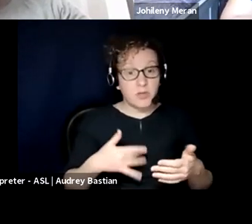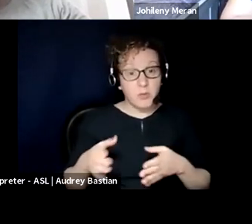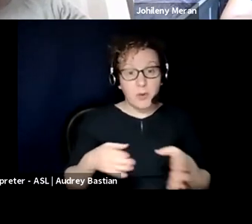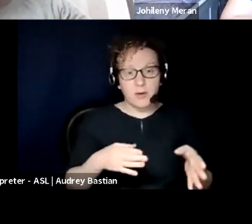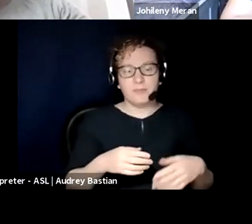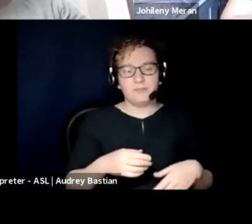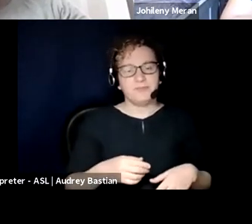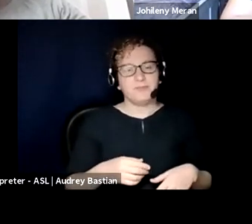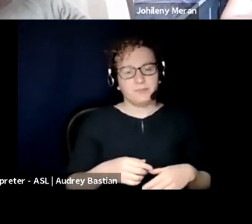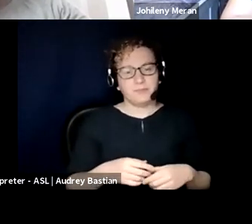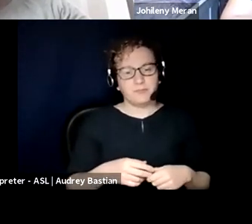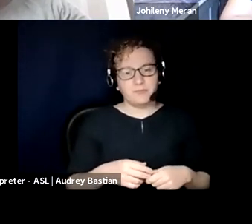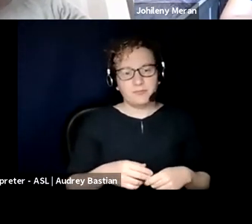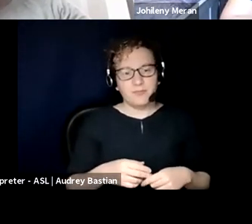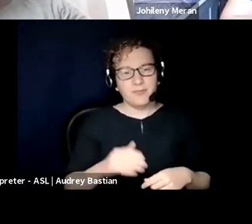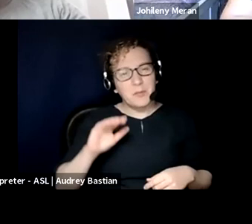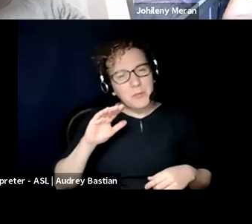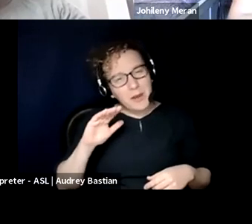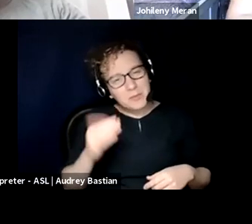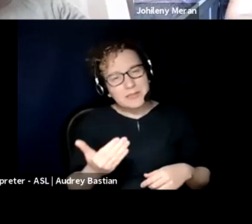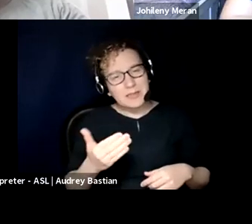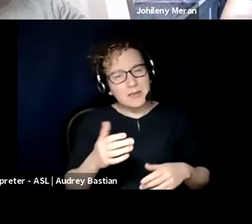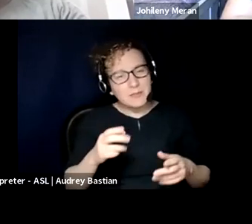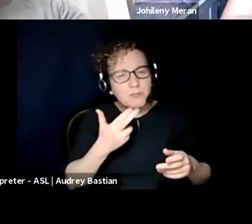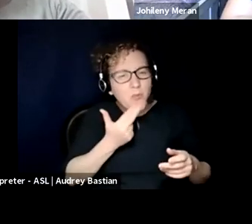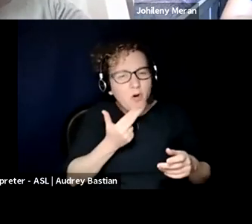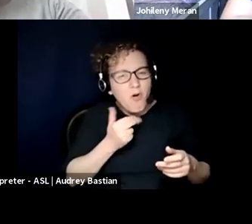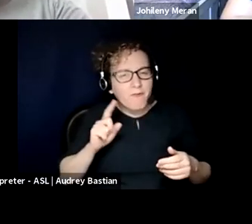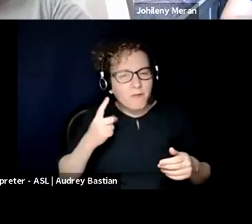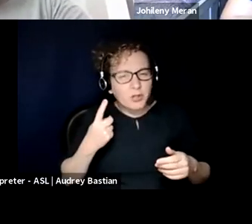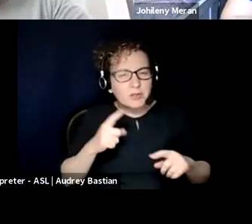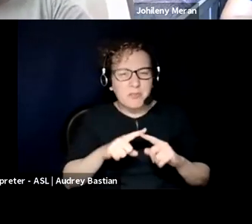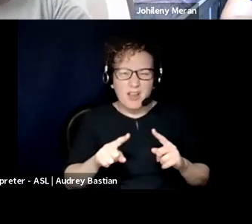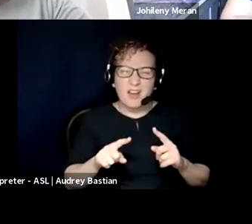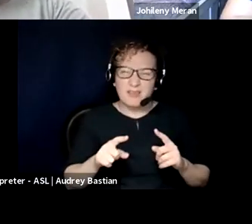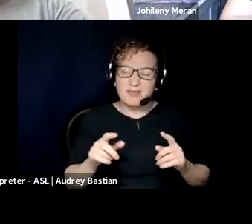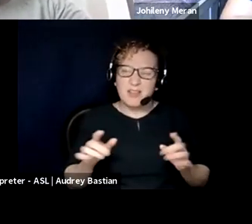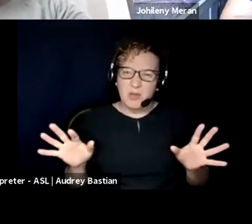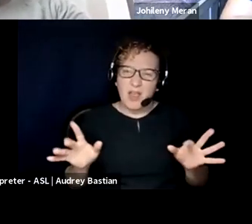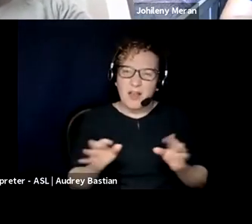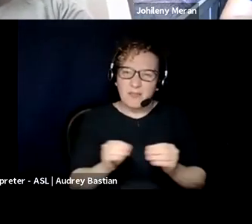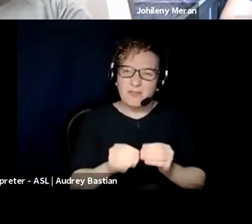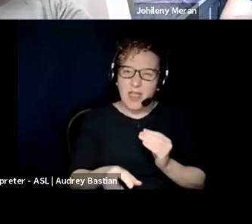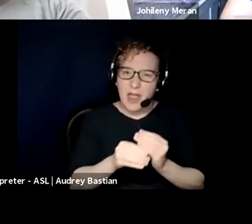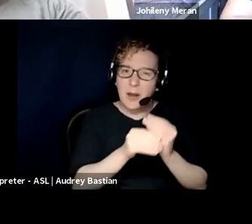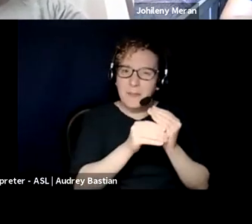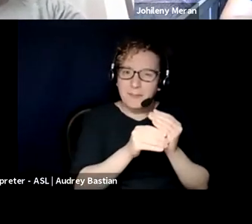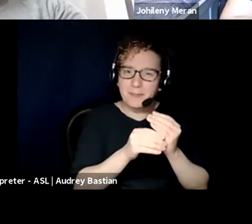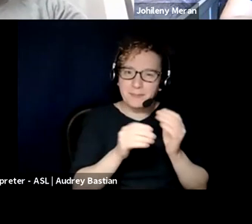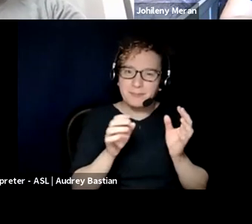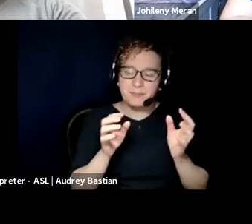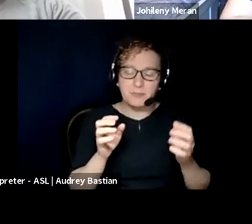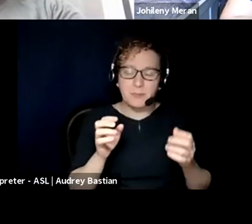it may seem small at first, but it does add up. And I think that is one thing that does